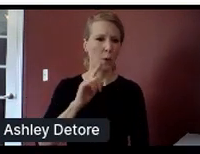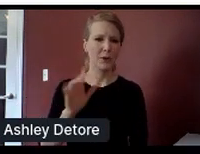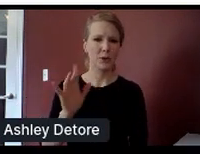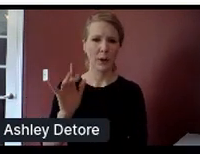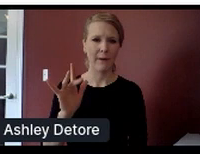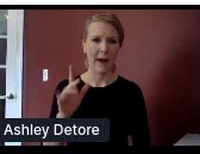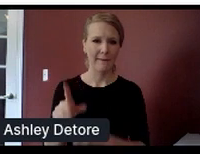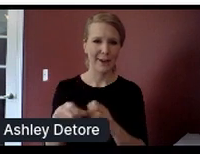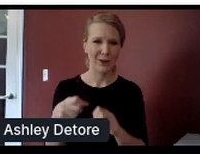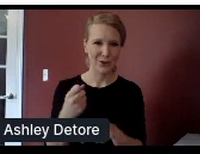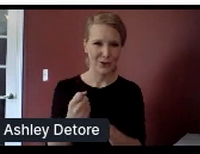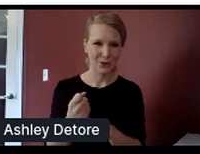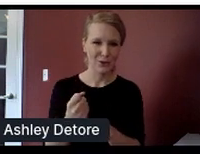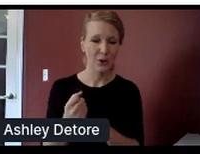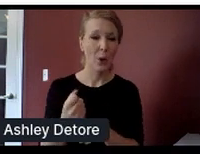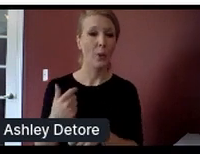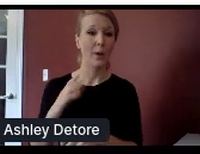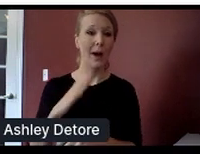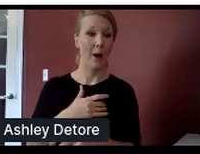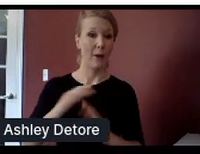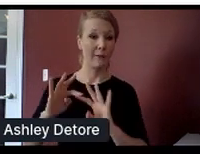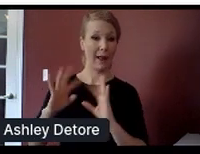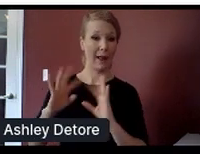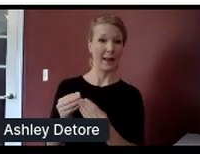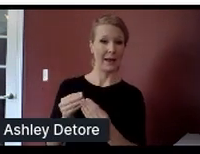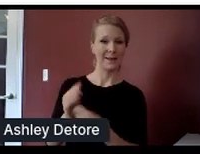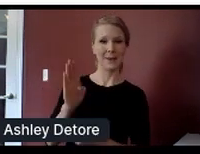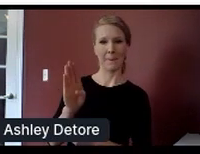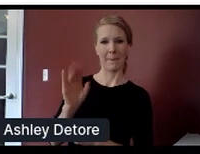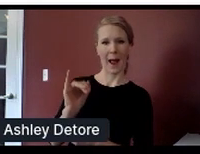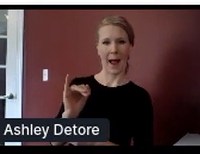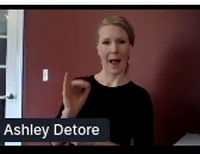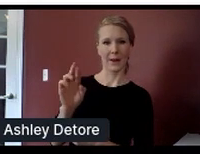We are a biracial family. I'm a Coug mom.